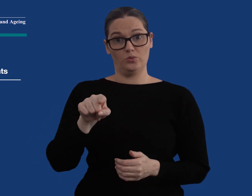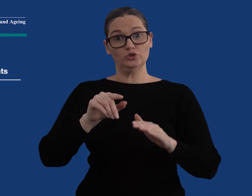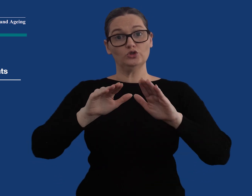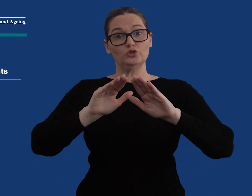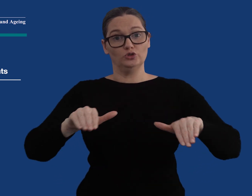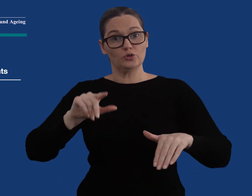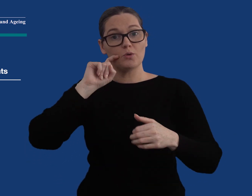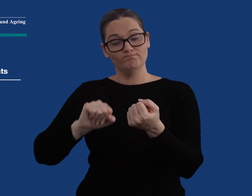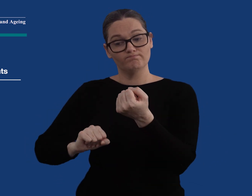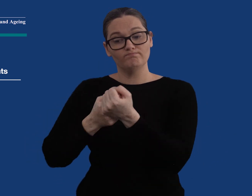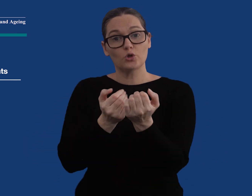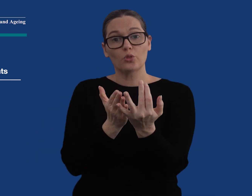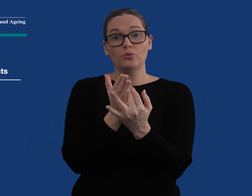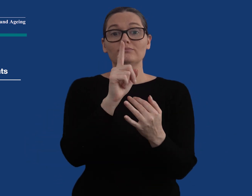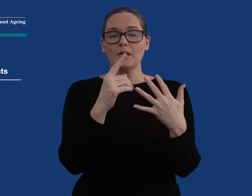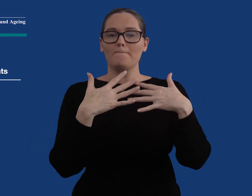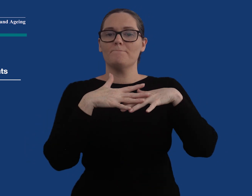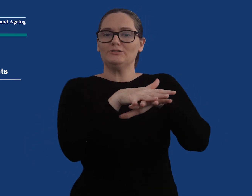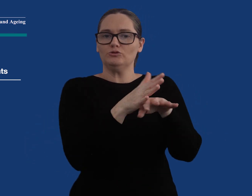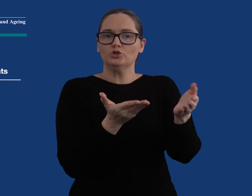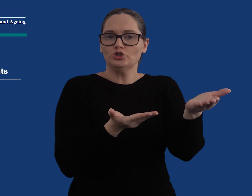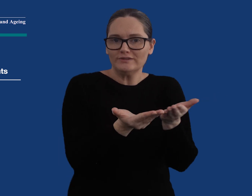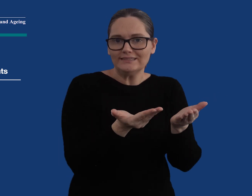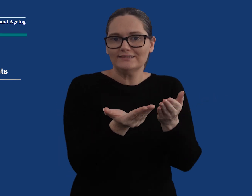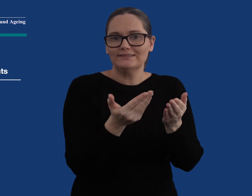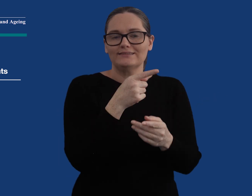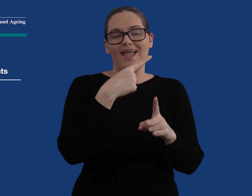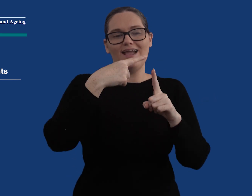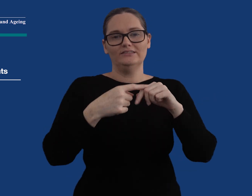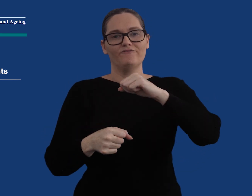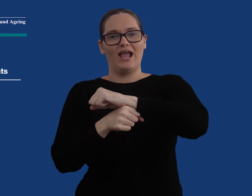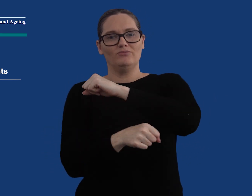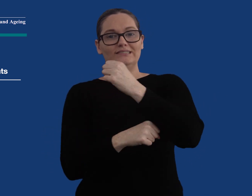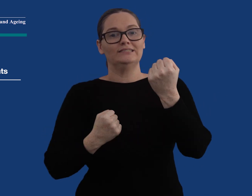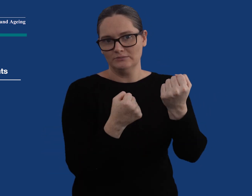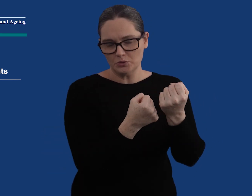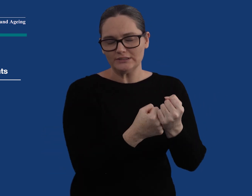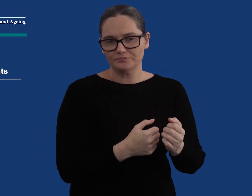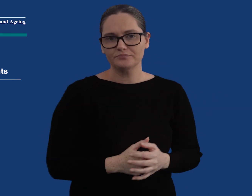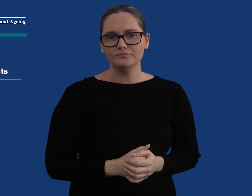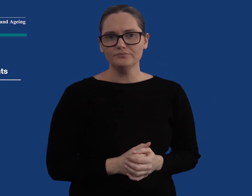These children will be supported through mainstream and Foundational Supports.